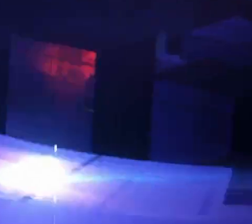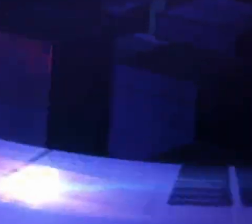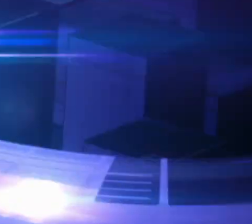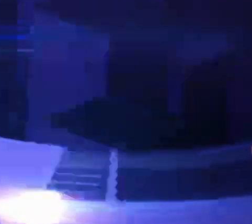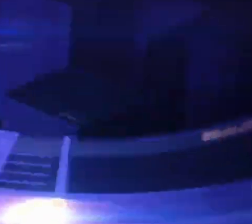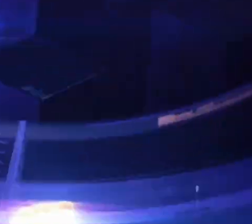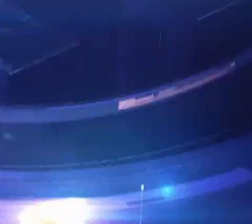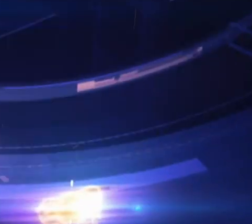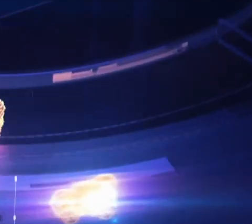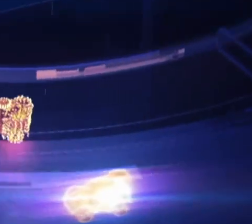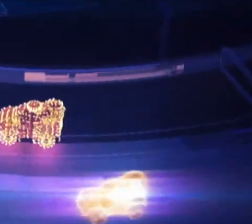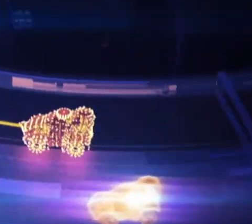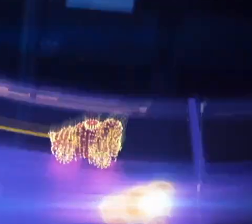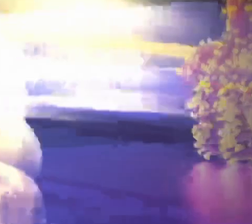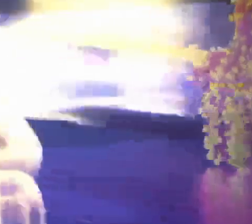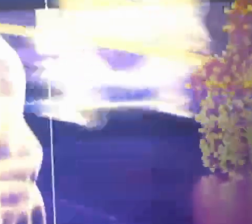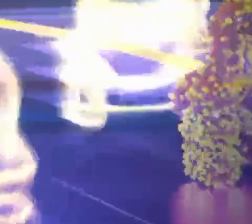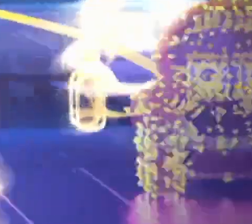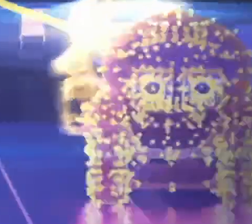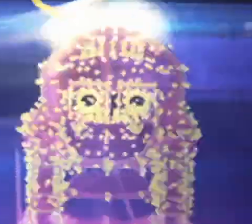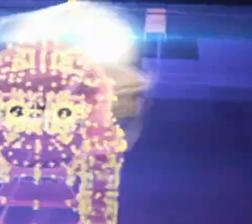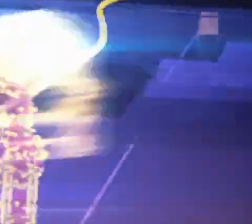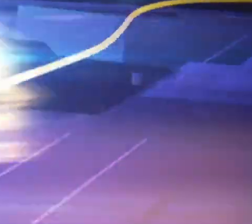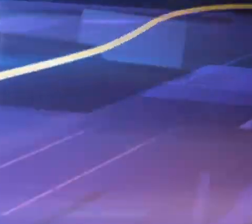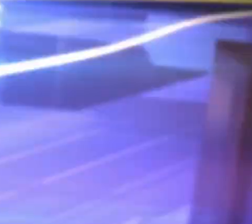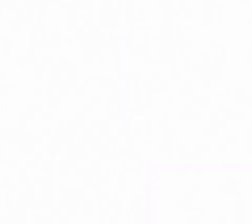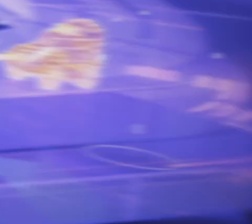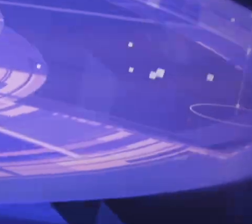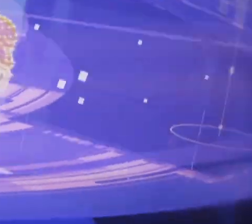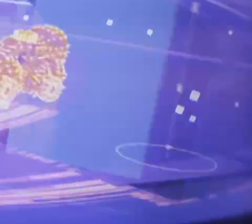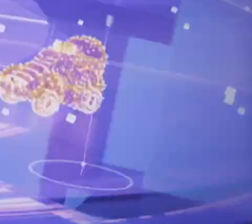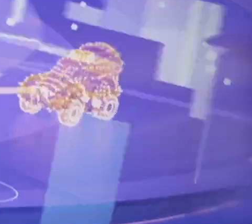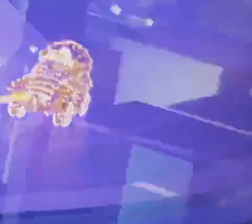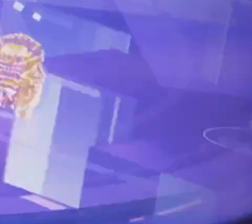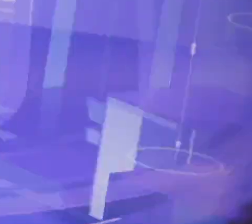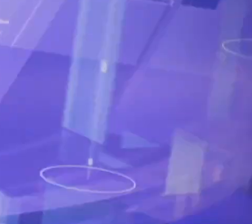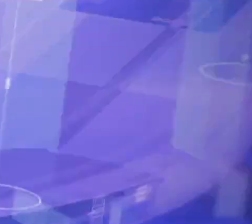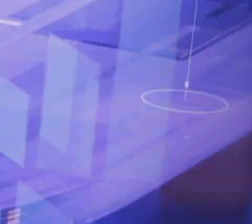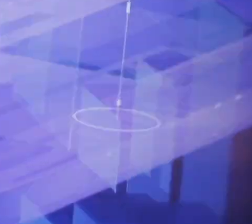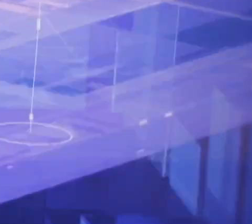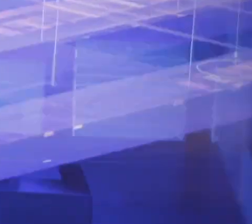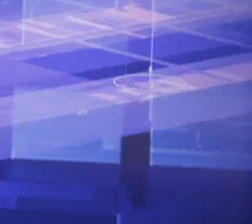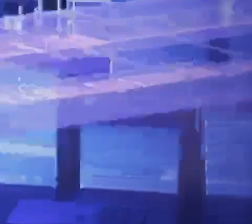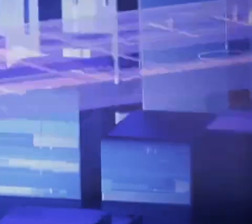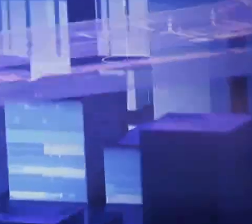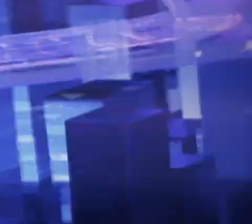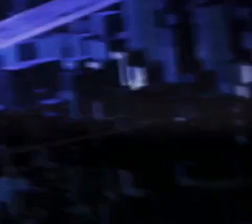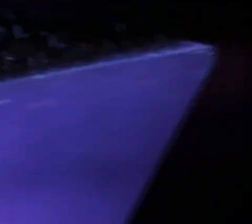Compete from anywhere in the world in monthly virtual circuit races. And the Summit Circuit is back in-person,